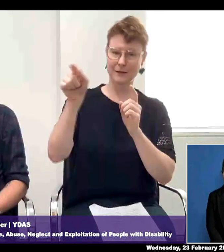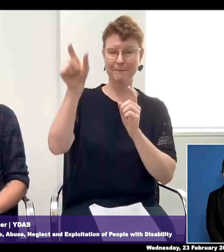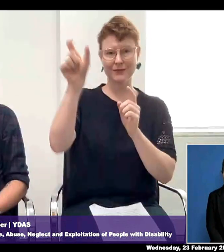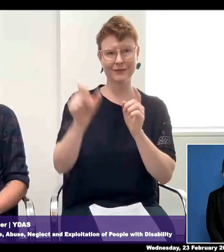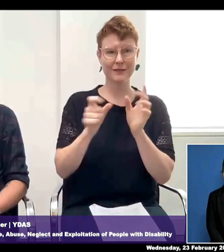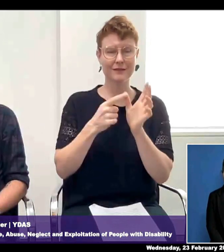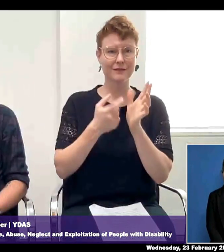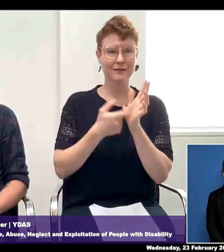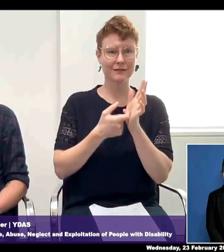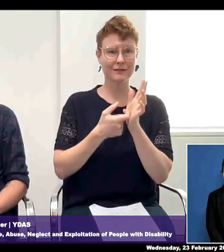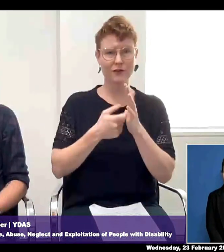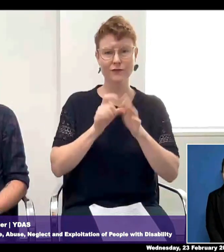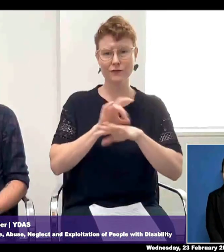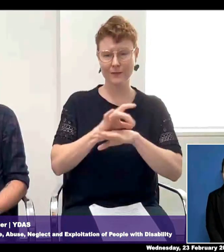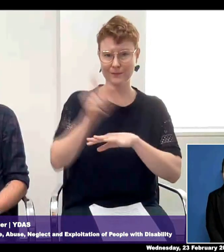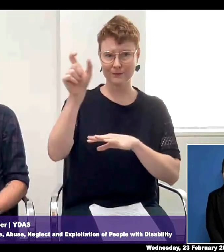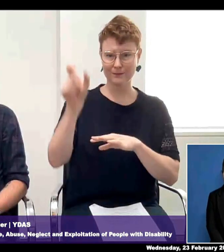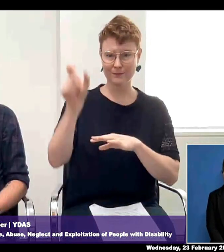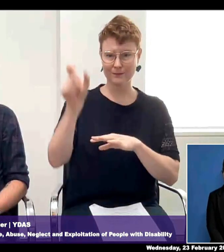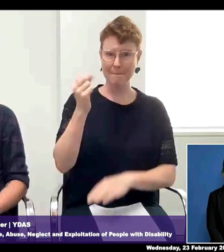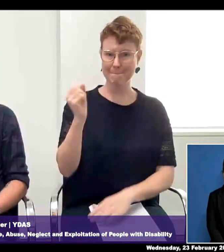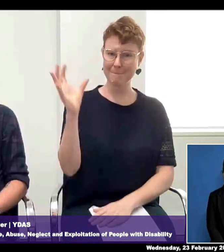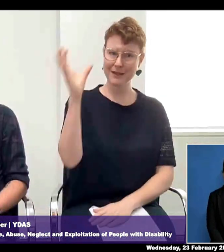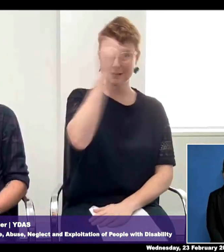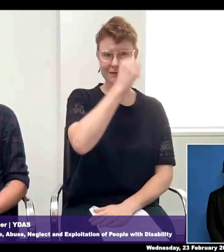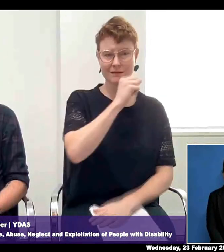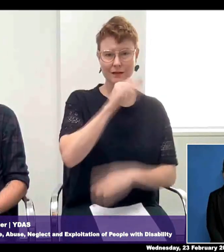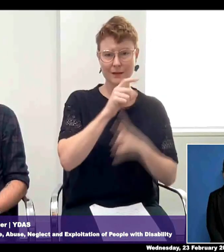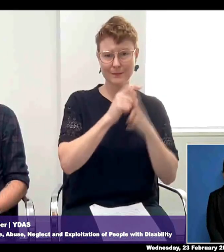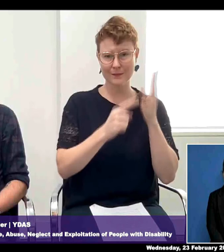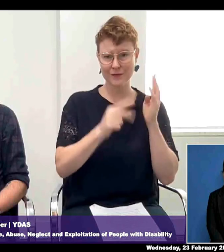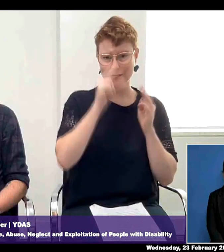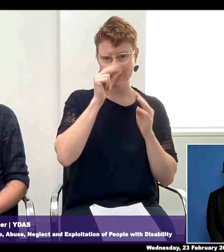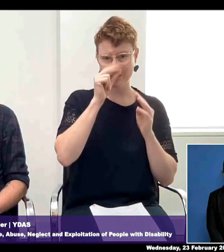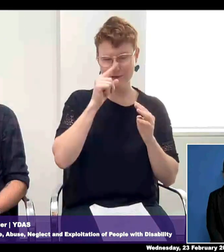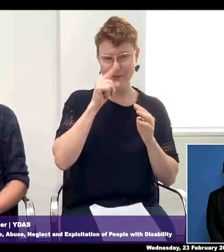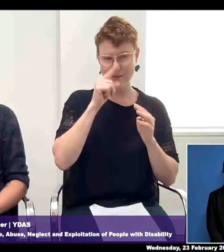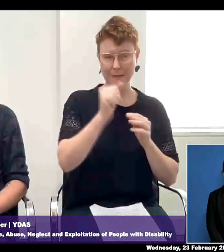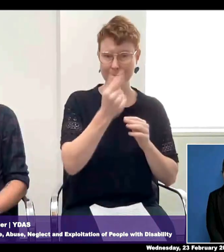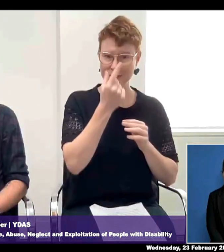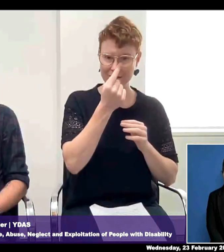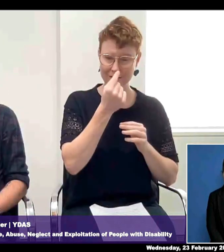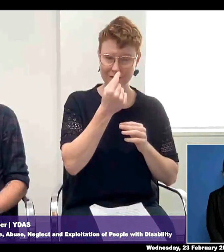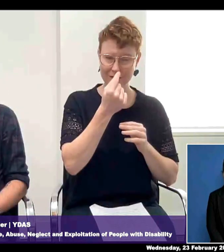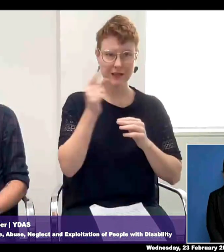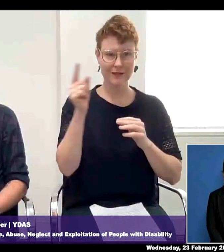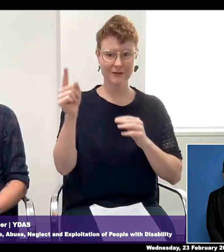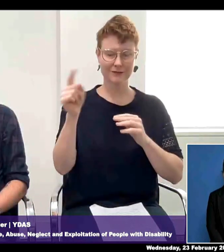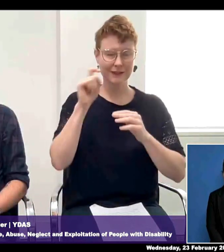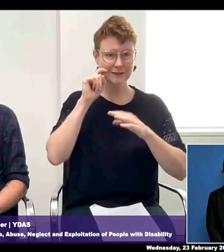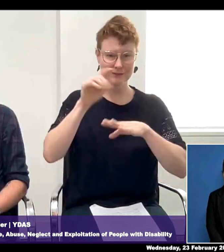possible for them through their school, often the career counselor has an assumption about the disabled young person and their capacity.